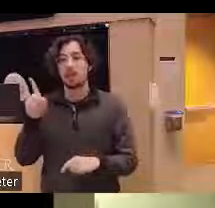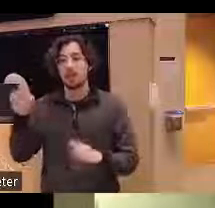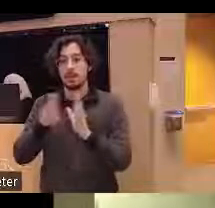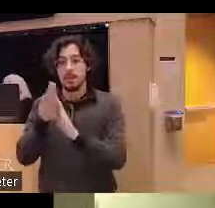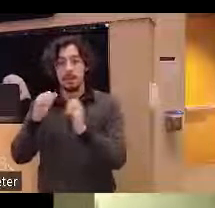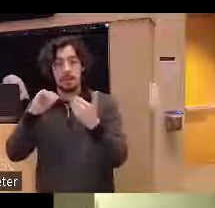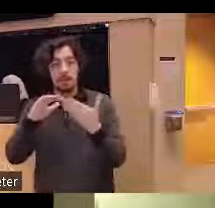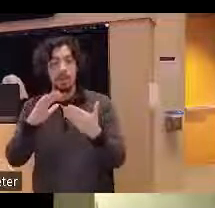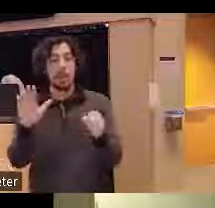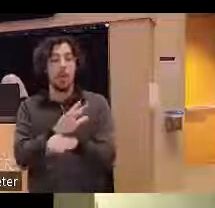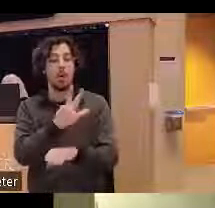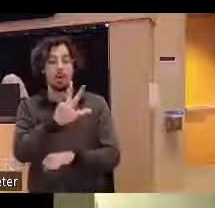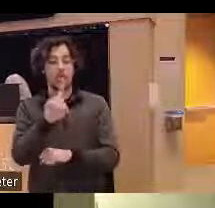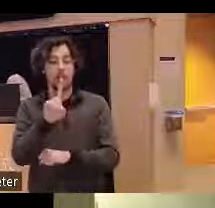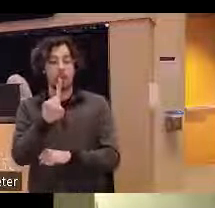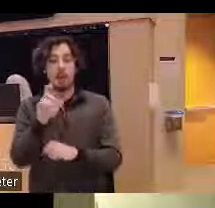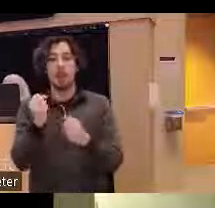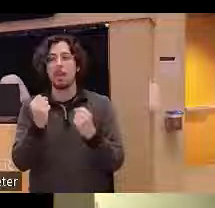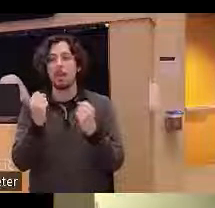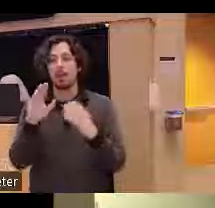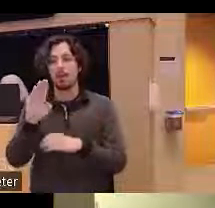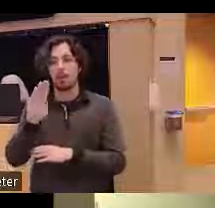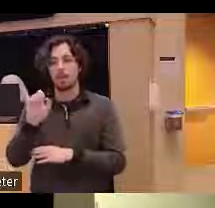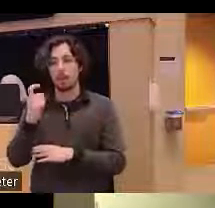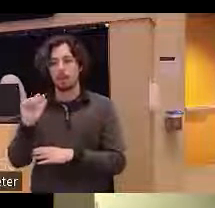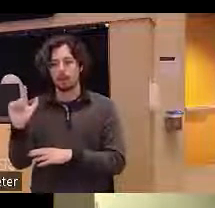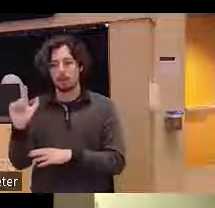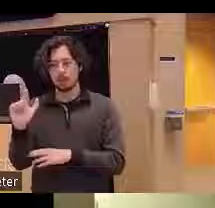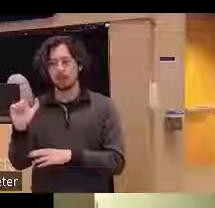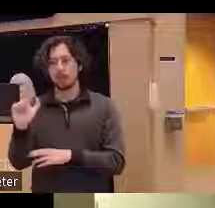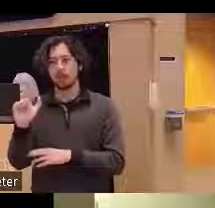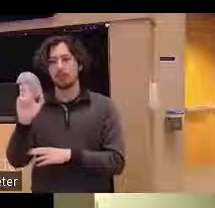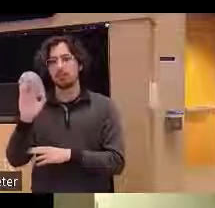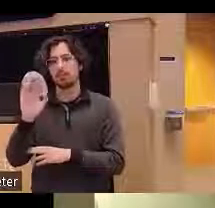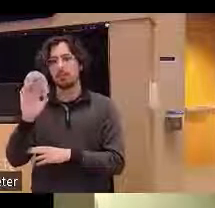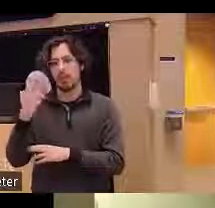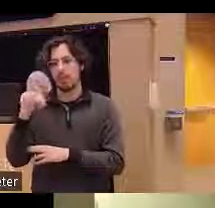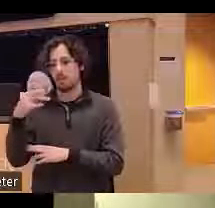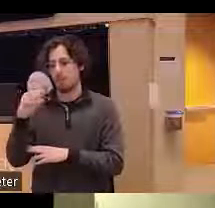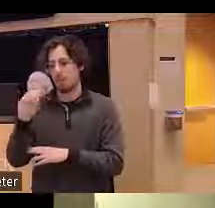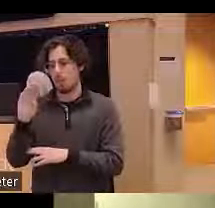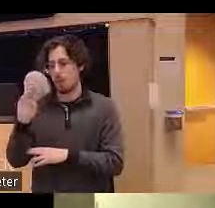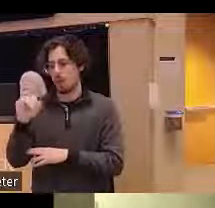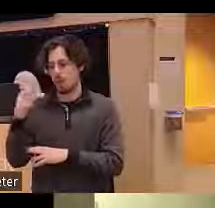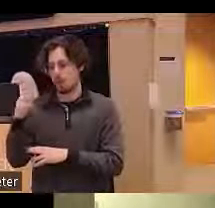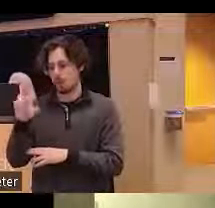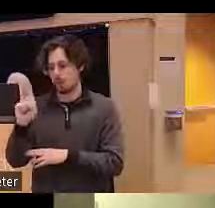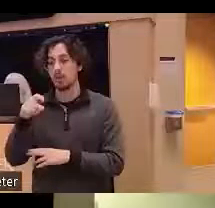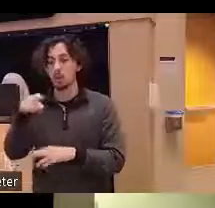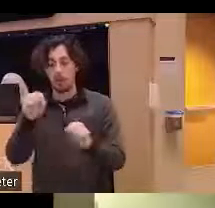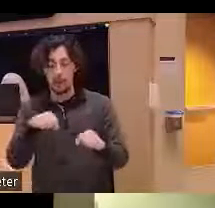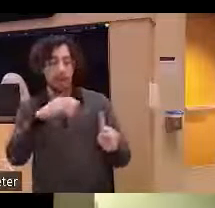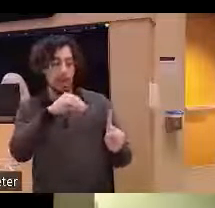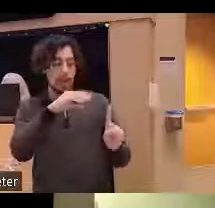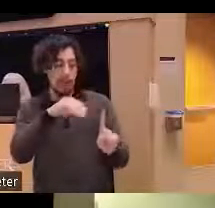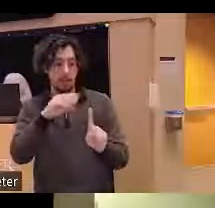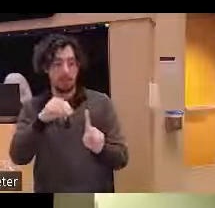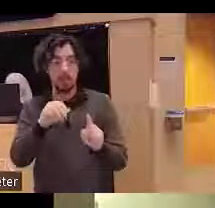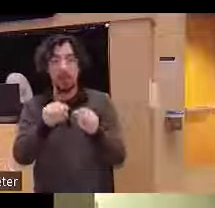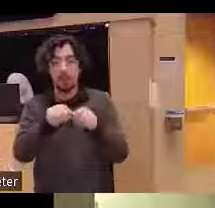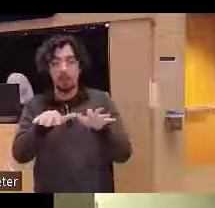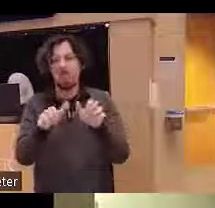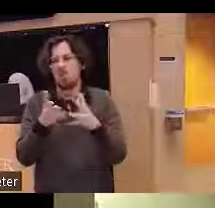three-dimensional multivoxel hippocampus and you can image it and spread out with spectroscopy um